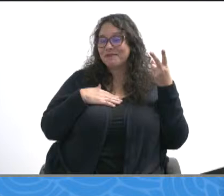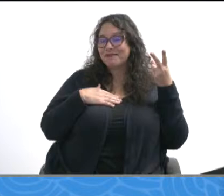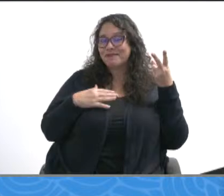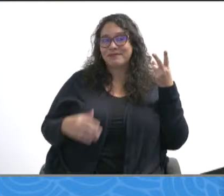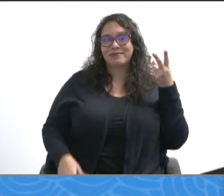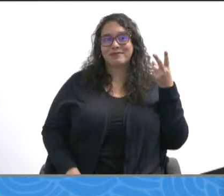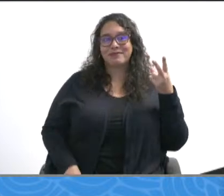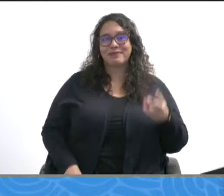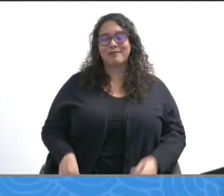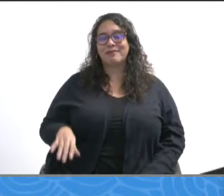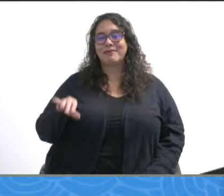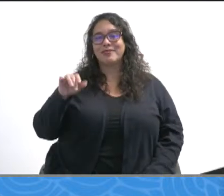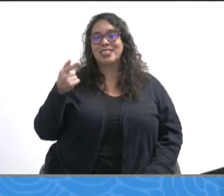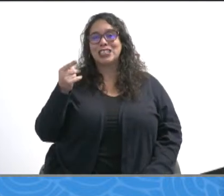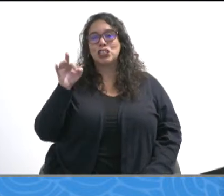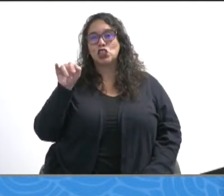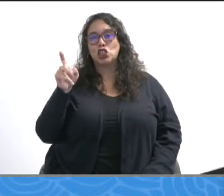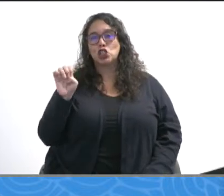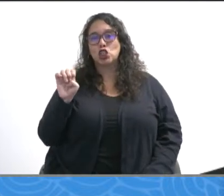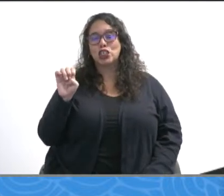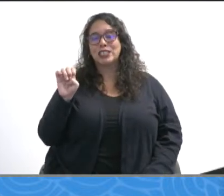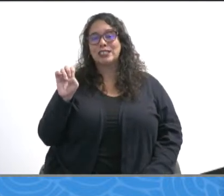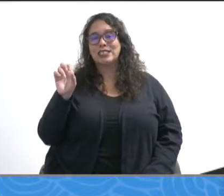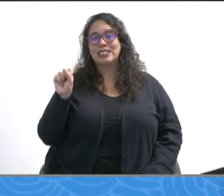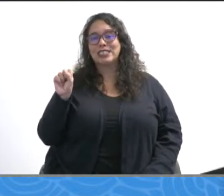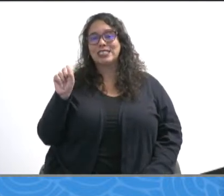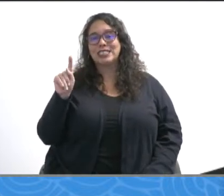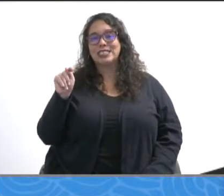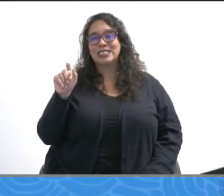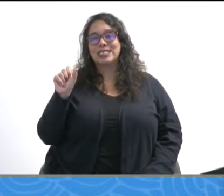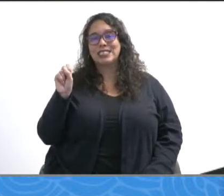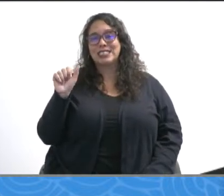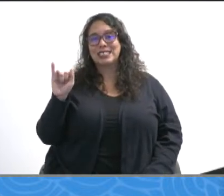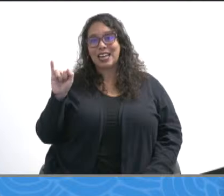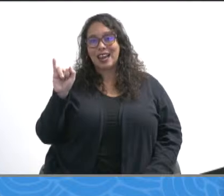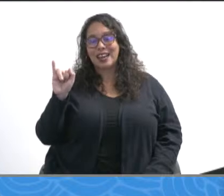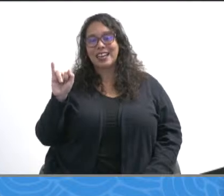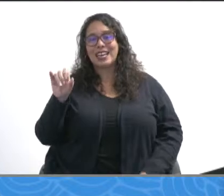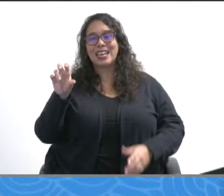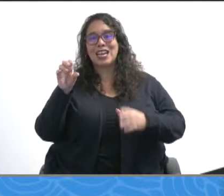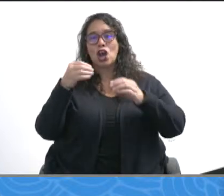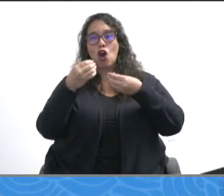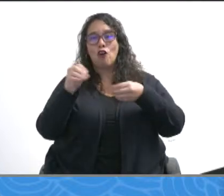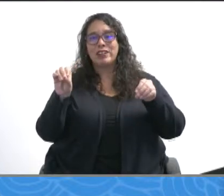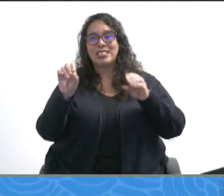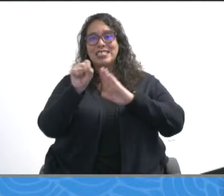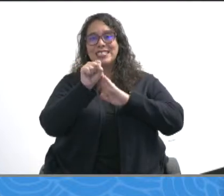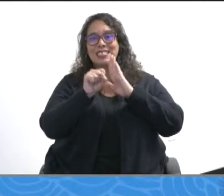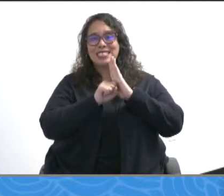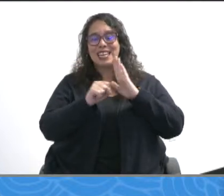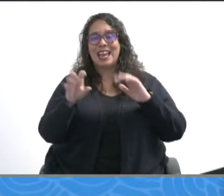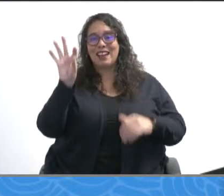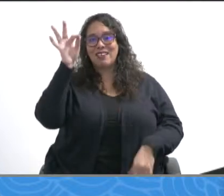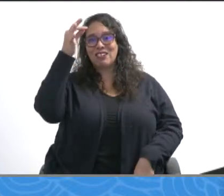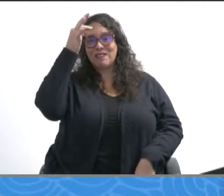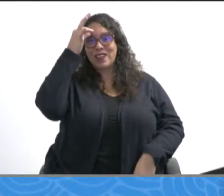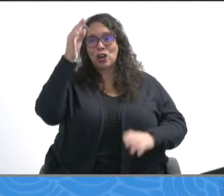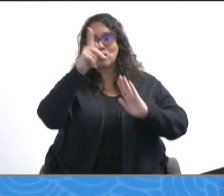I'm George Tsai from the Office of State & Federal Programs, and I second. Thank you so much.